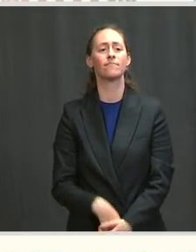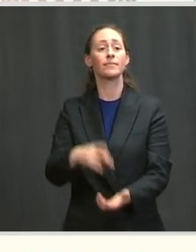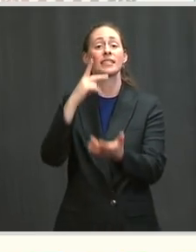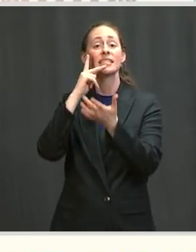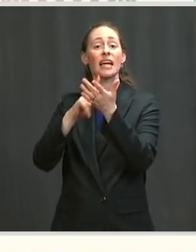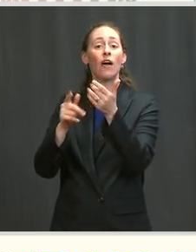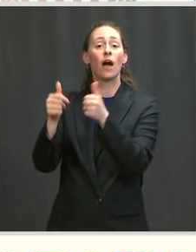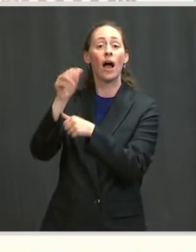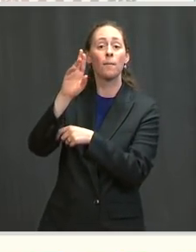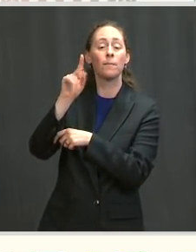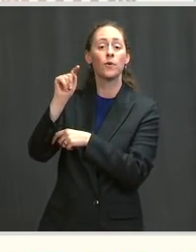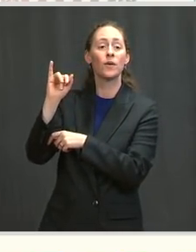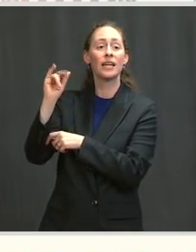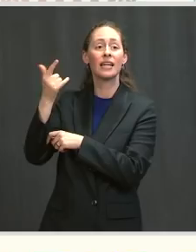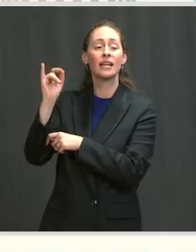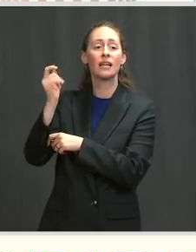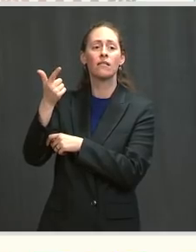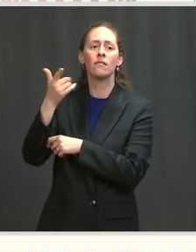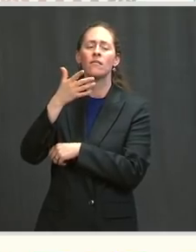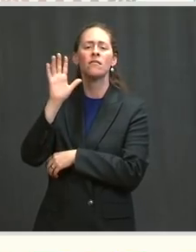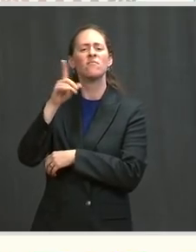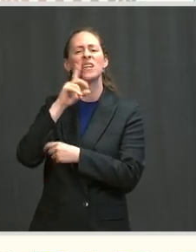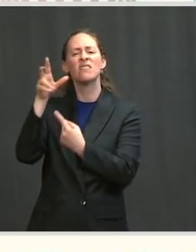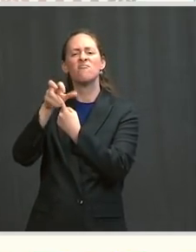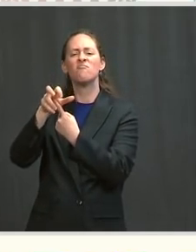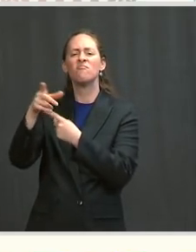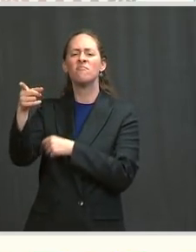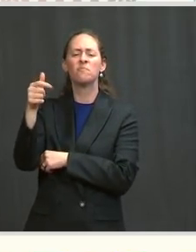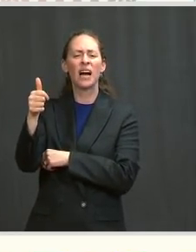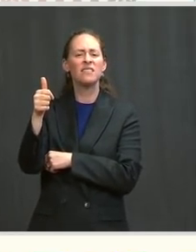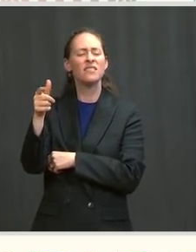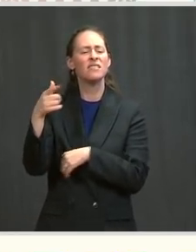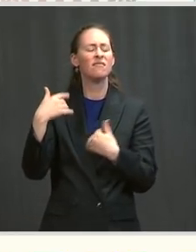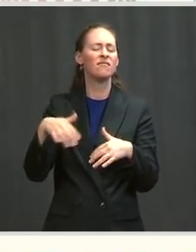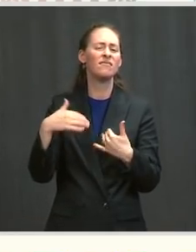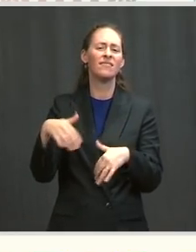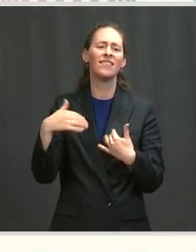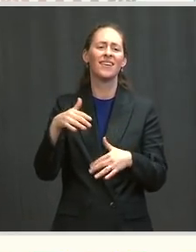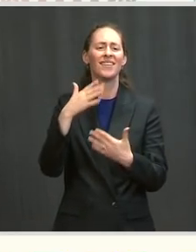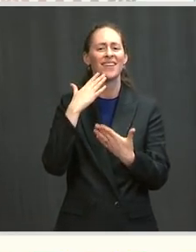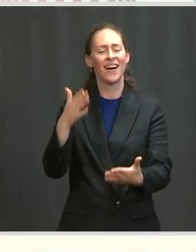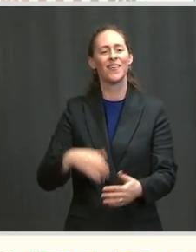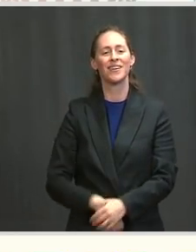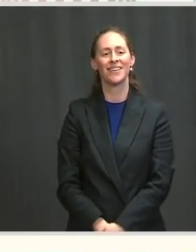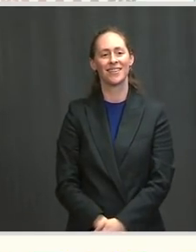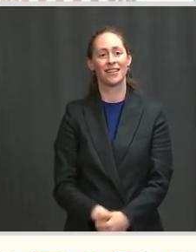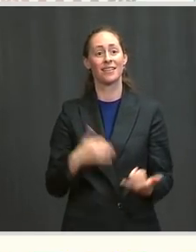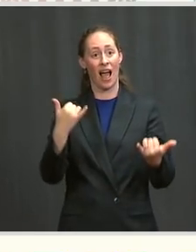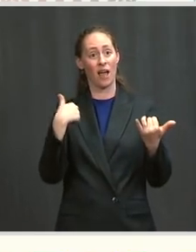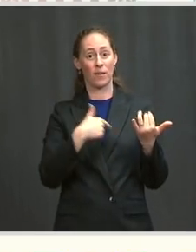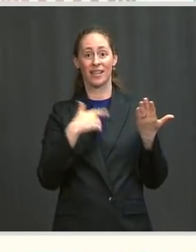You are -- you're the best, man. Look, our presence here this afternoon makes a simple, strong statement: